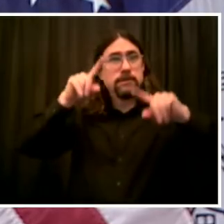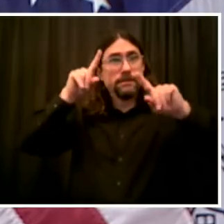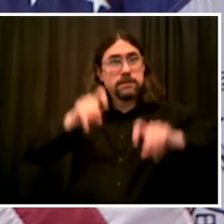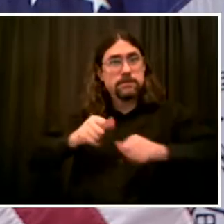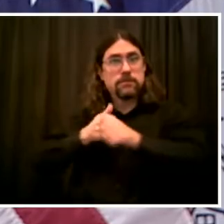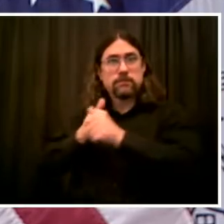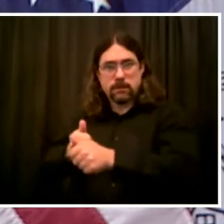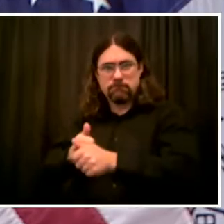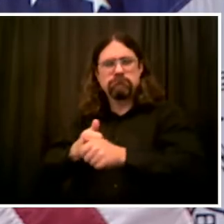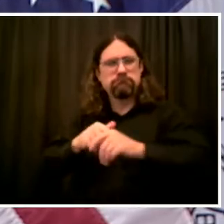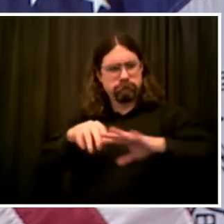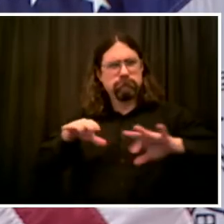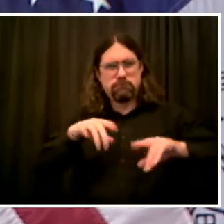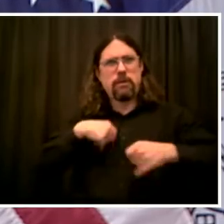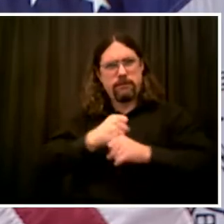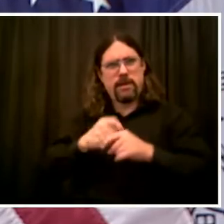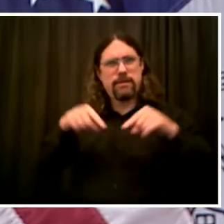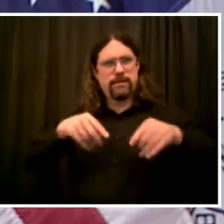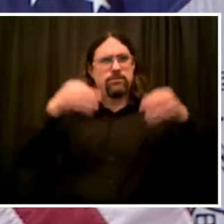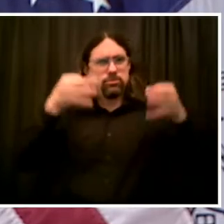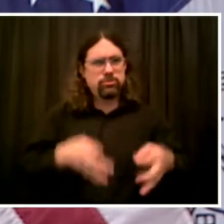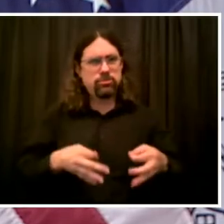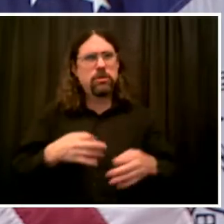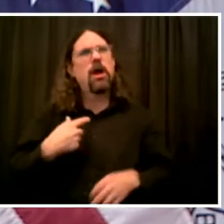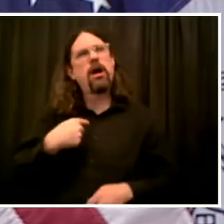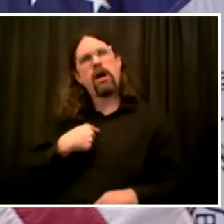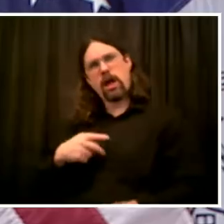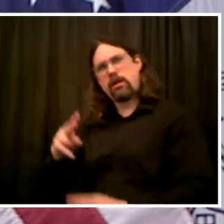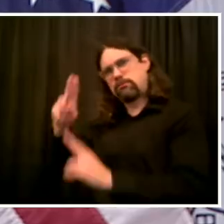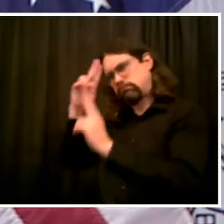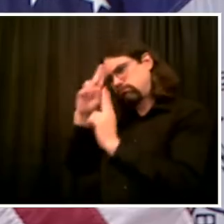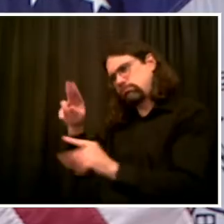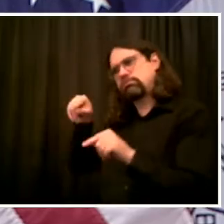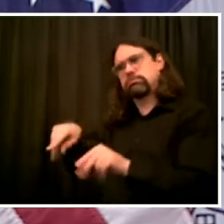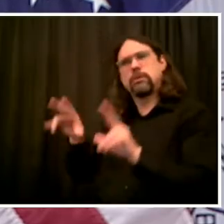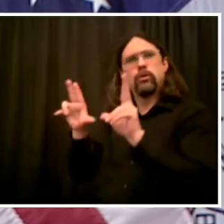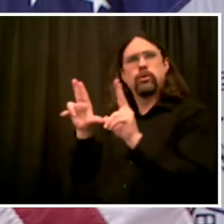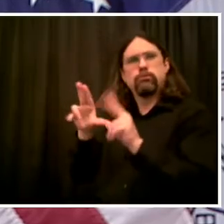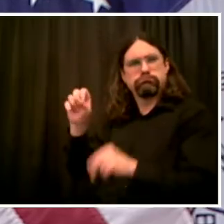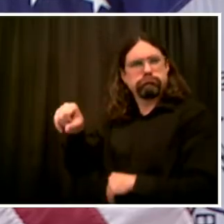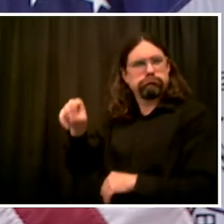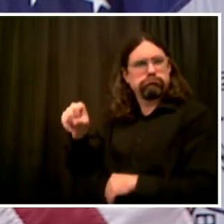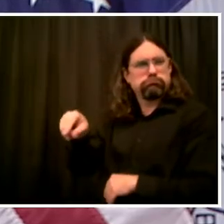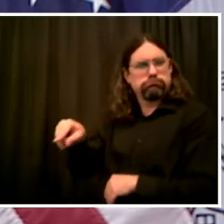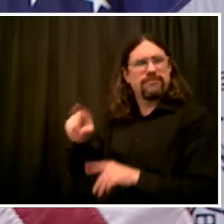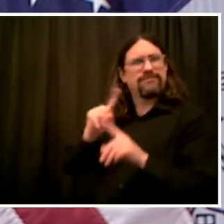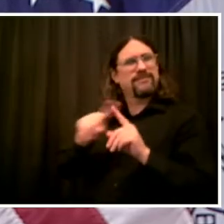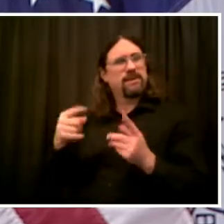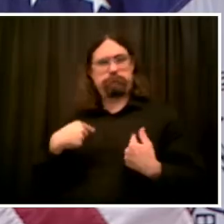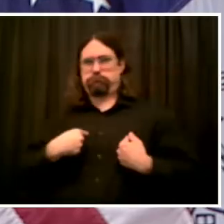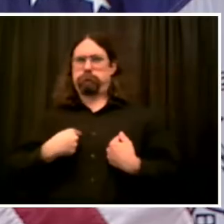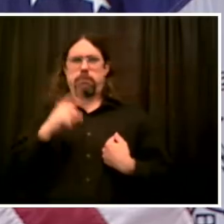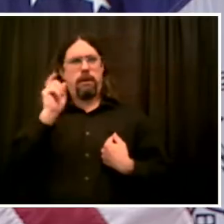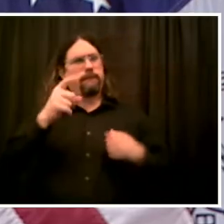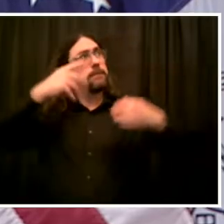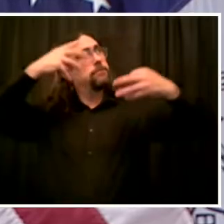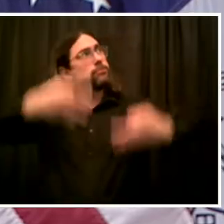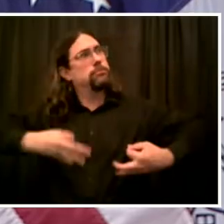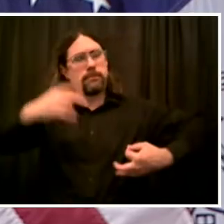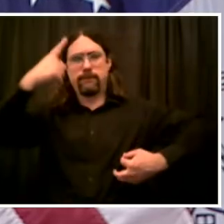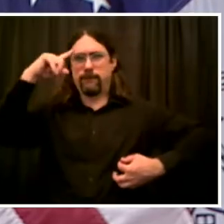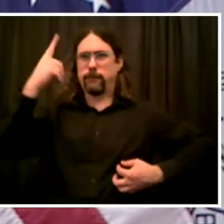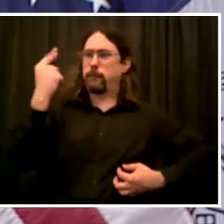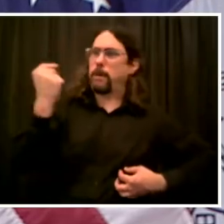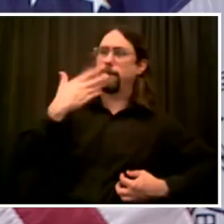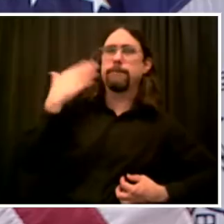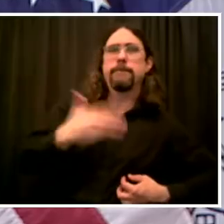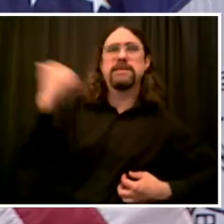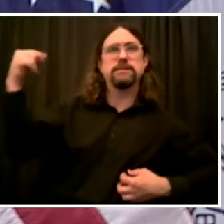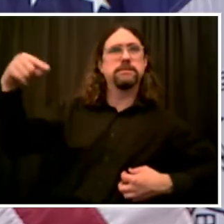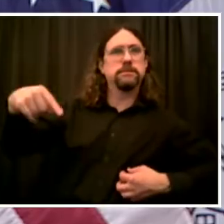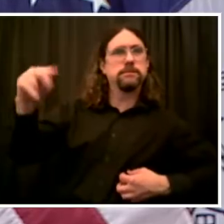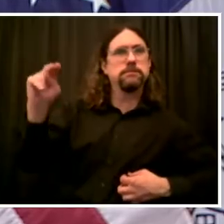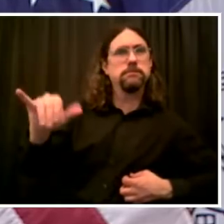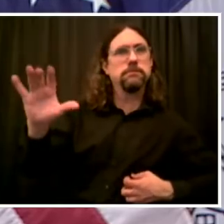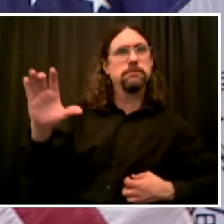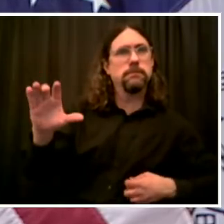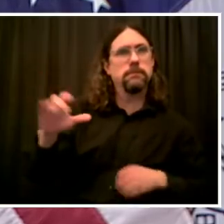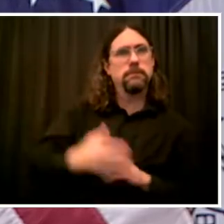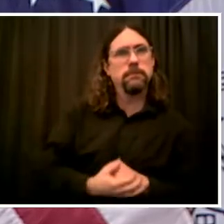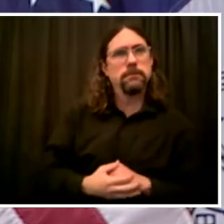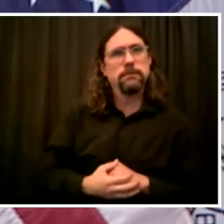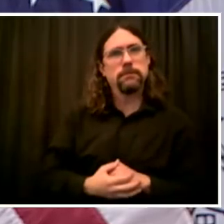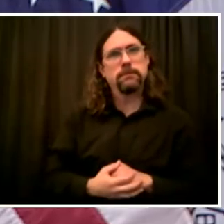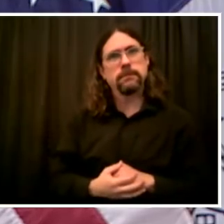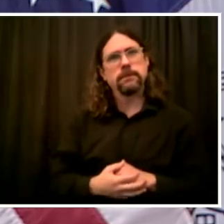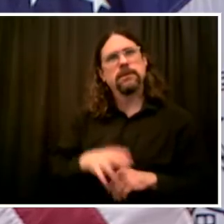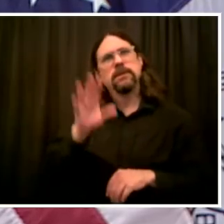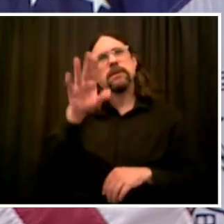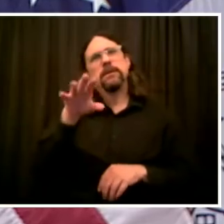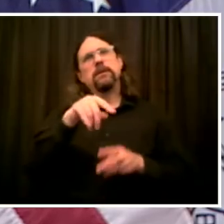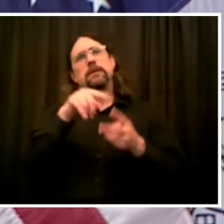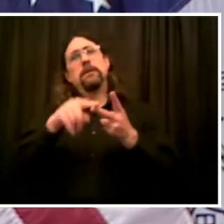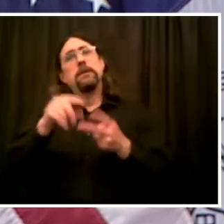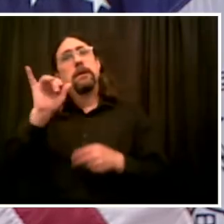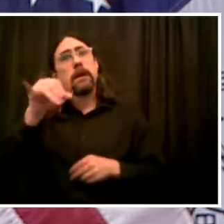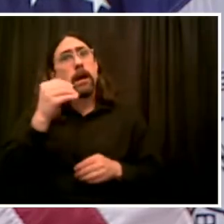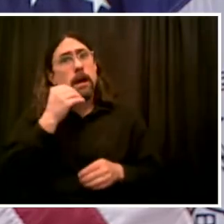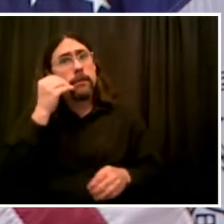SUCH T AIGHT TIME